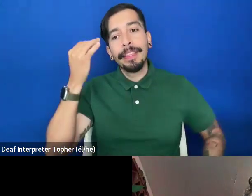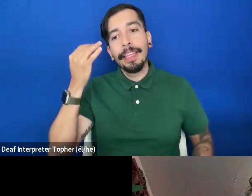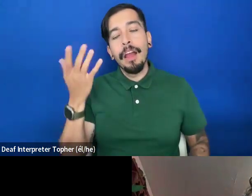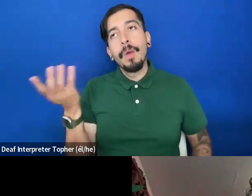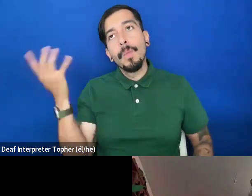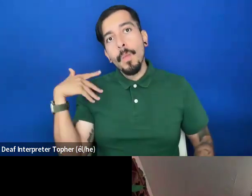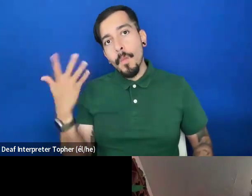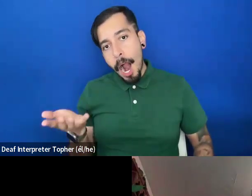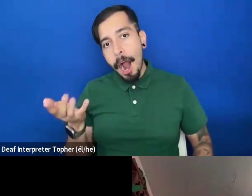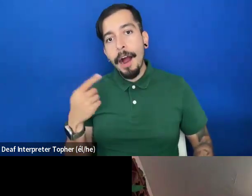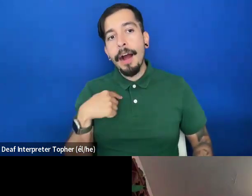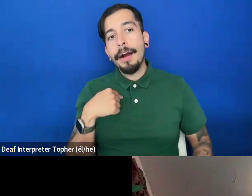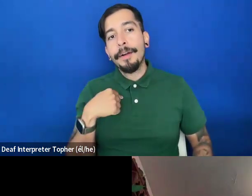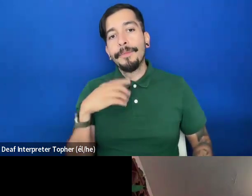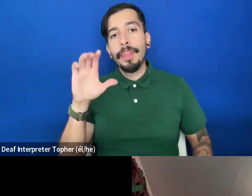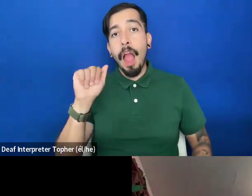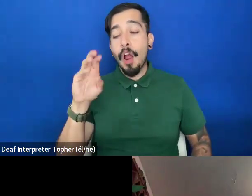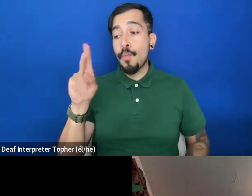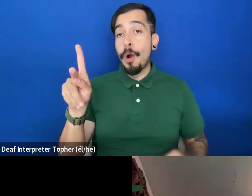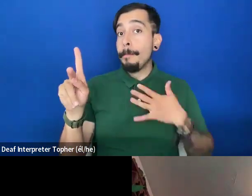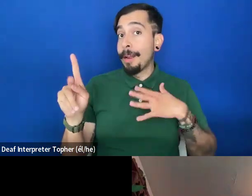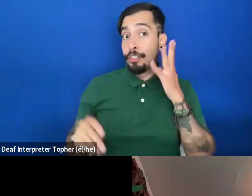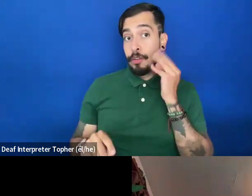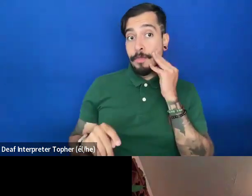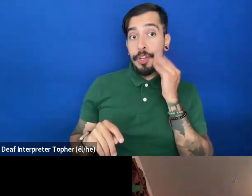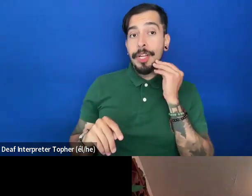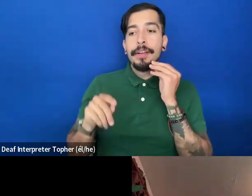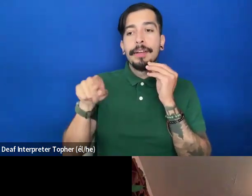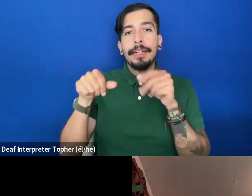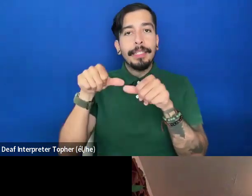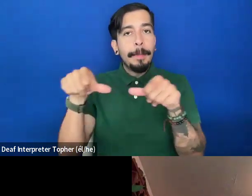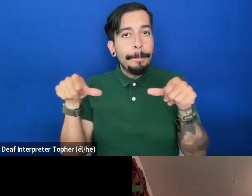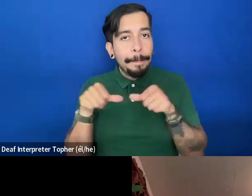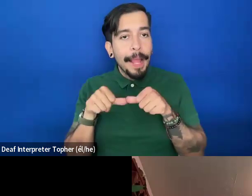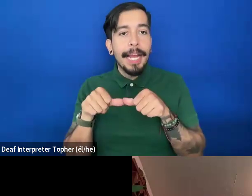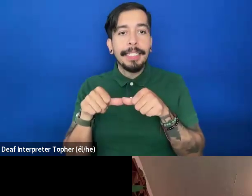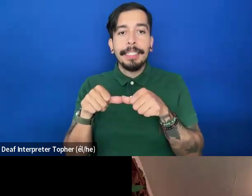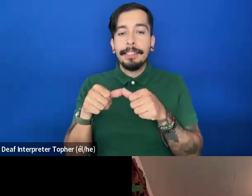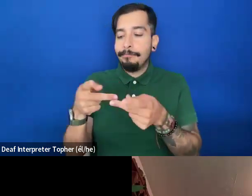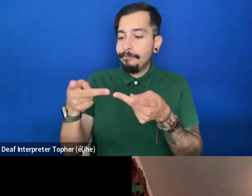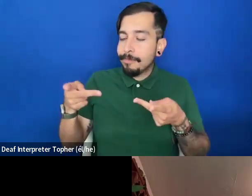is a space or a site where either liberation work is happening, or people are being duped